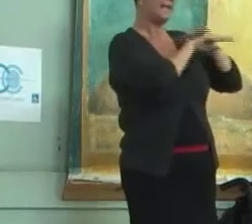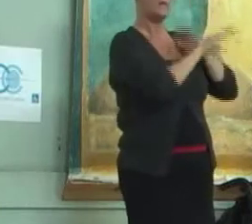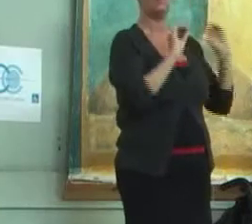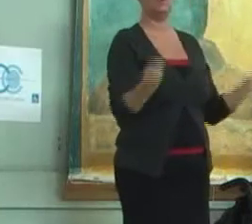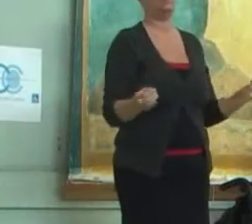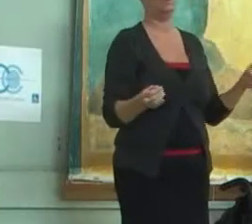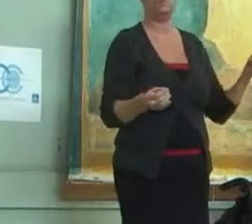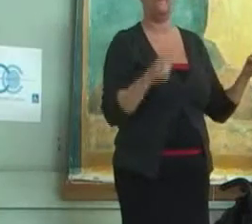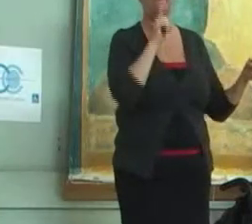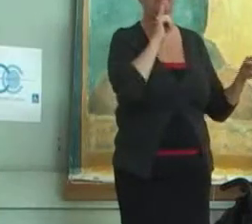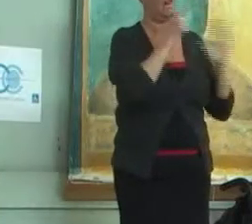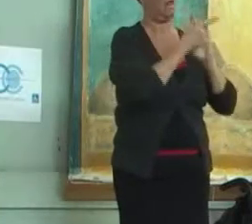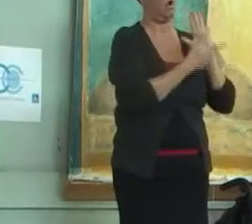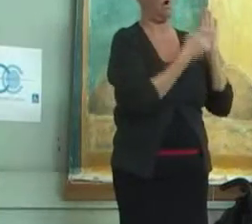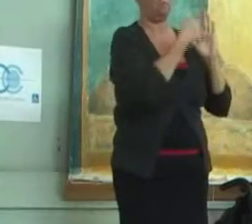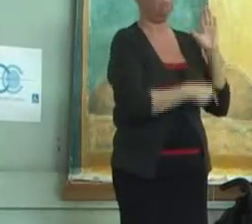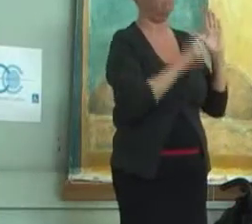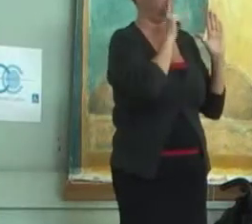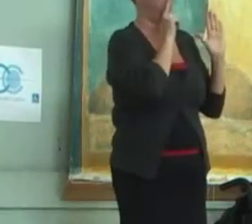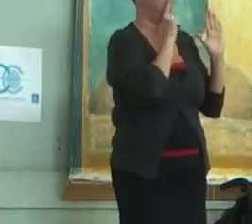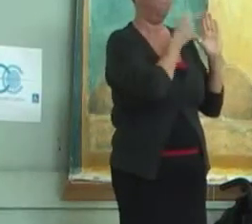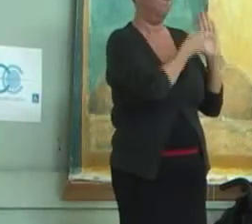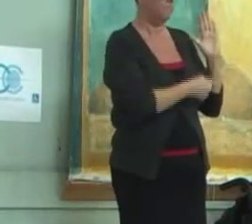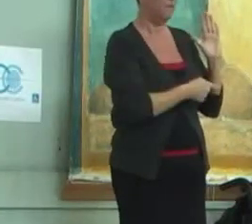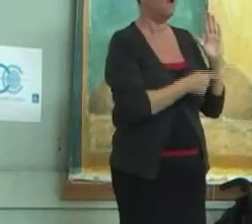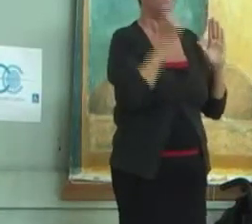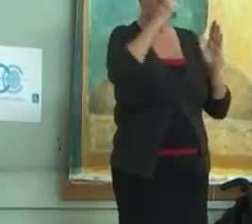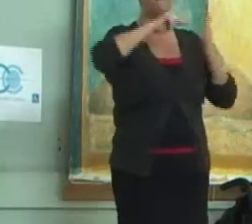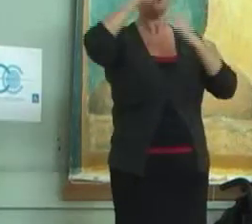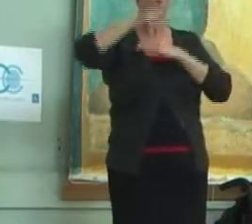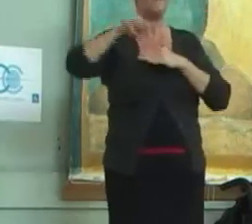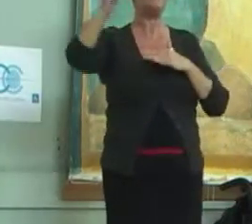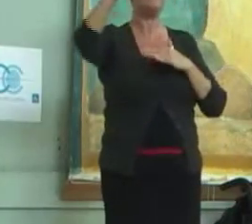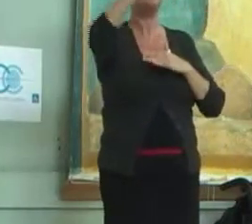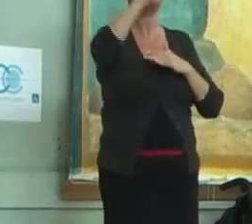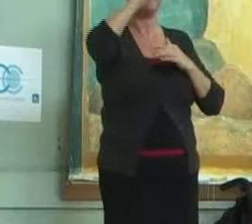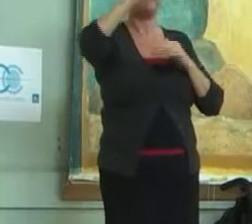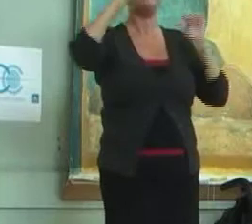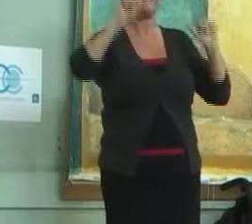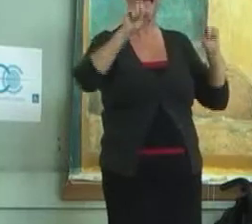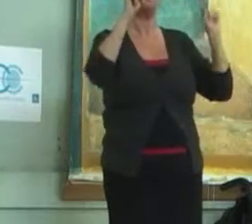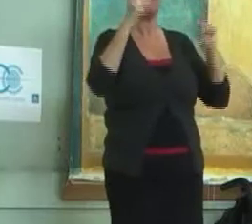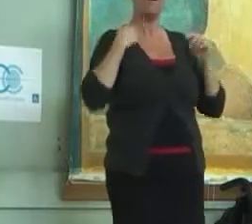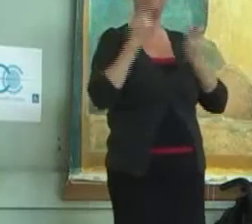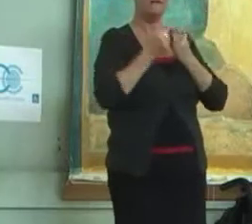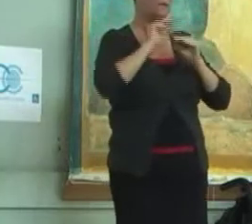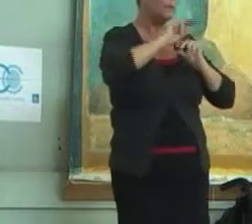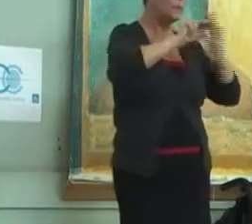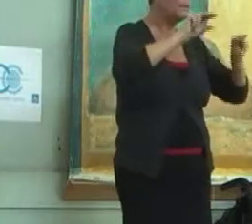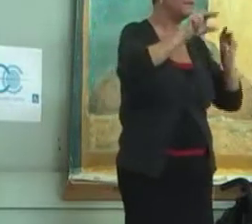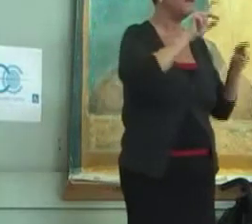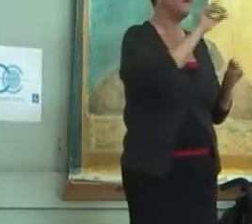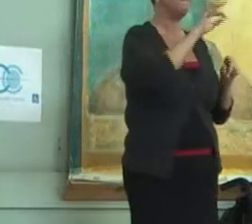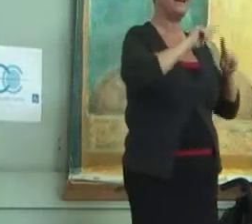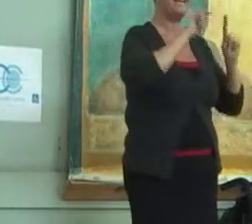Um, there's programs that the buildings can do it; they need money to do it. But if they do major renovations,